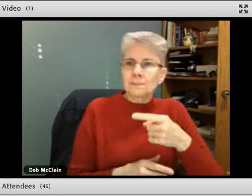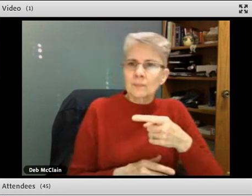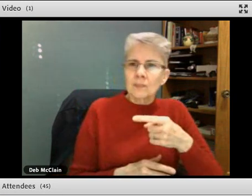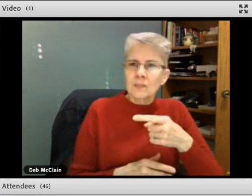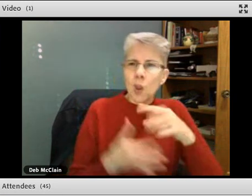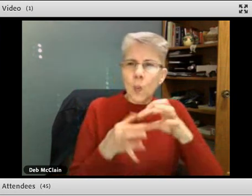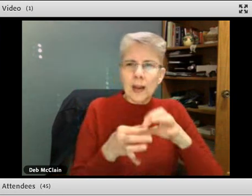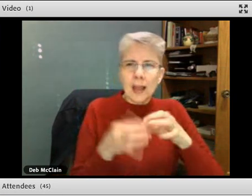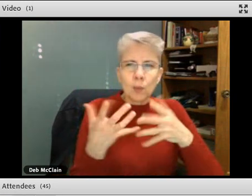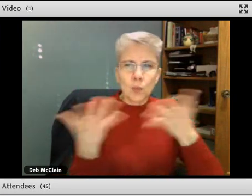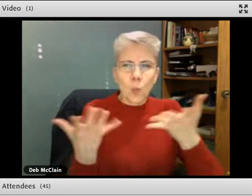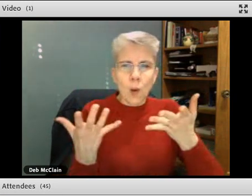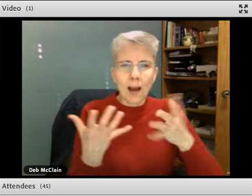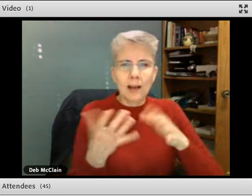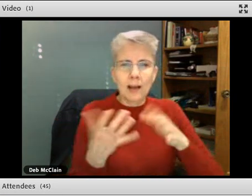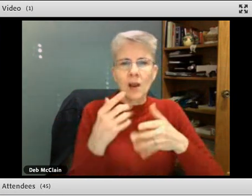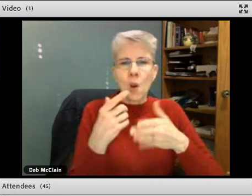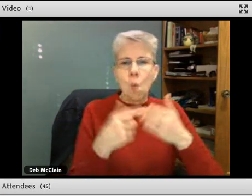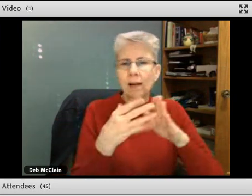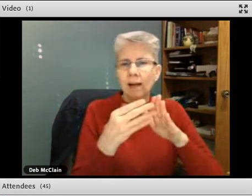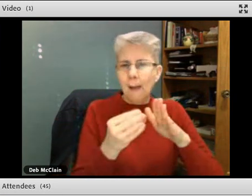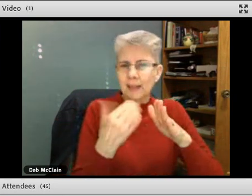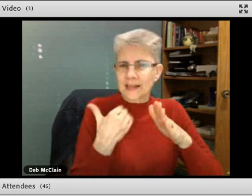and how those copies are circulated.